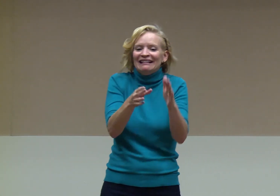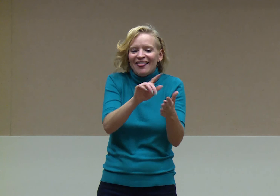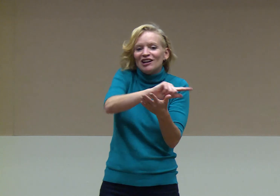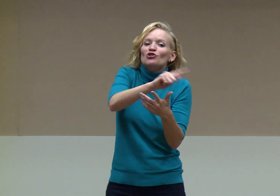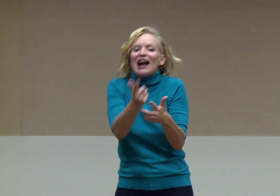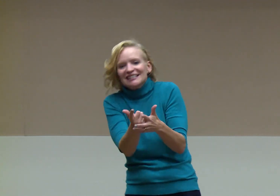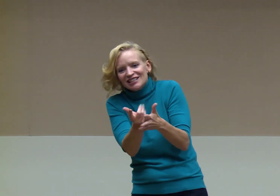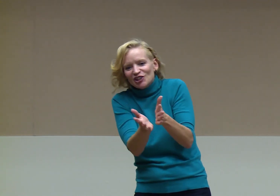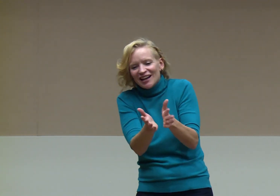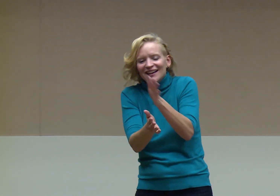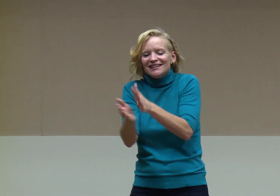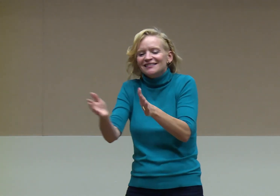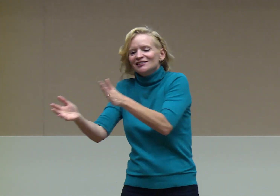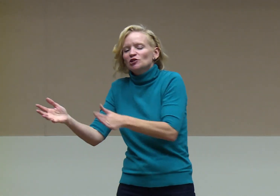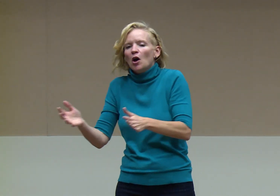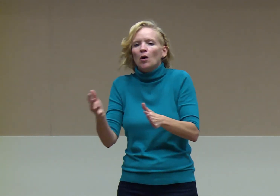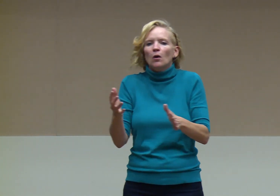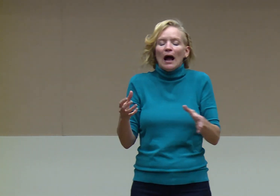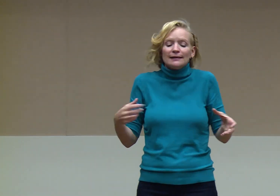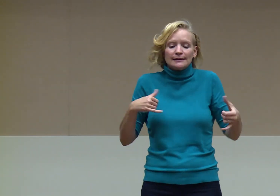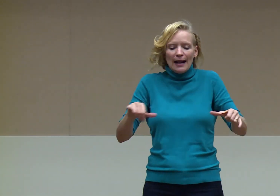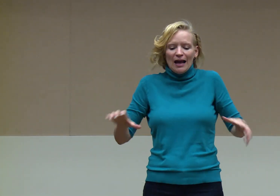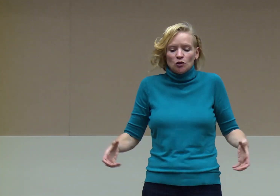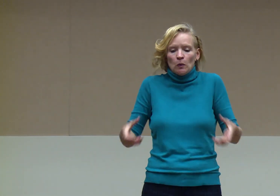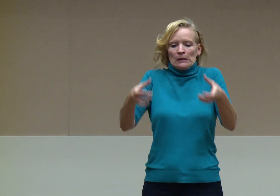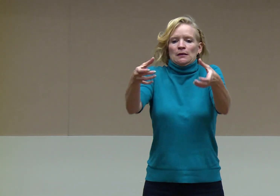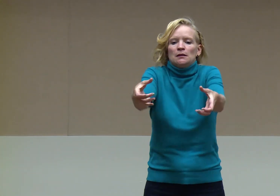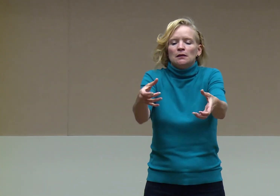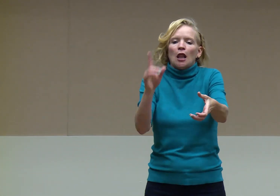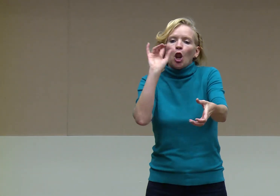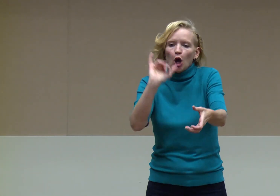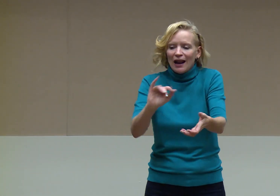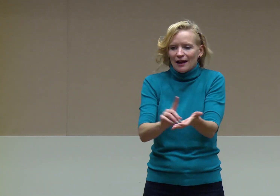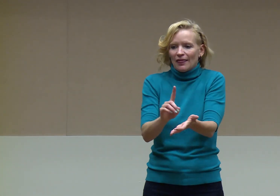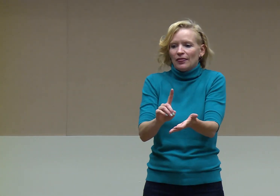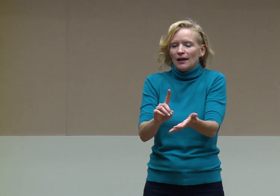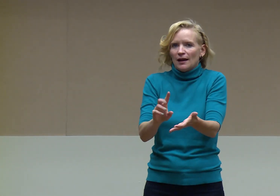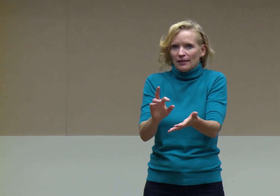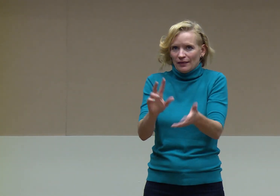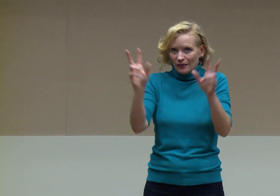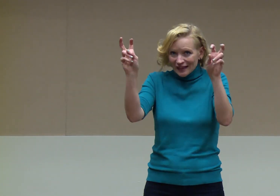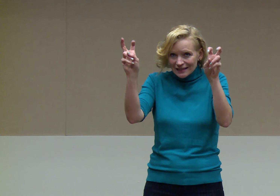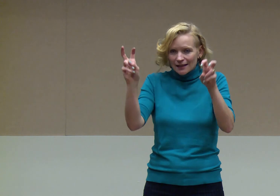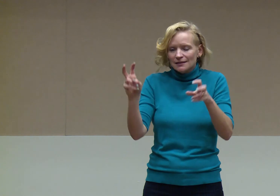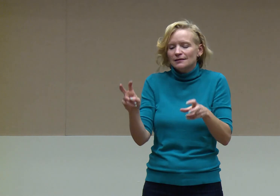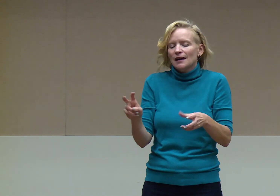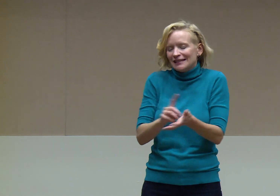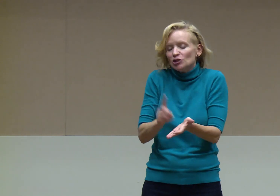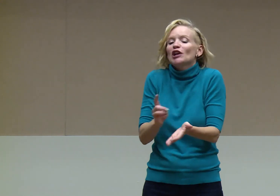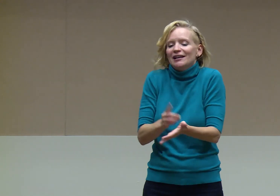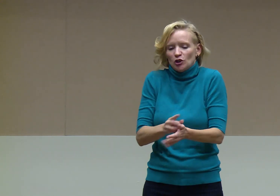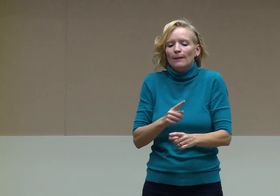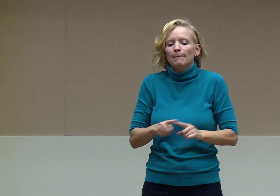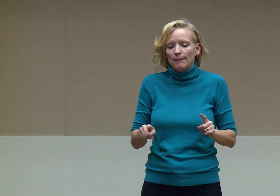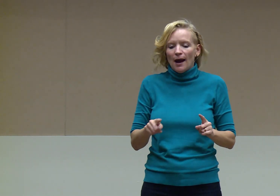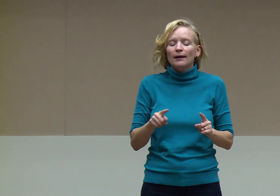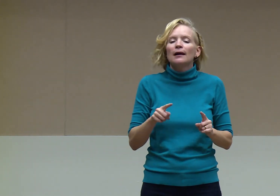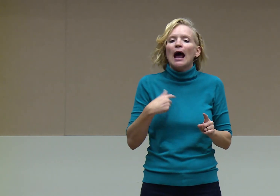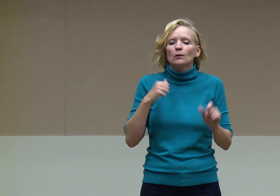what's paper 1, and then the transitions. I still had to put together a packet that looked like a dissertation.